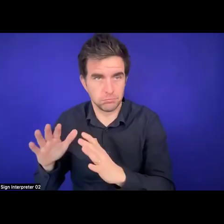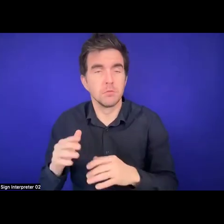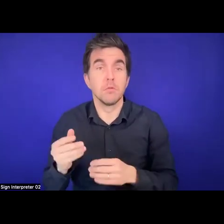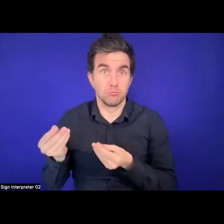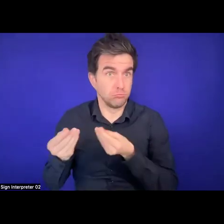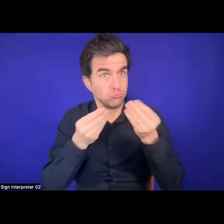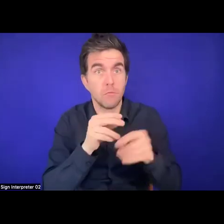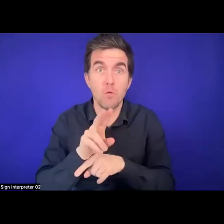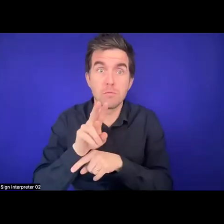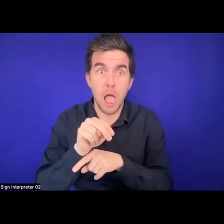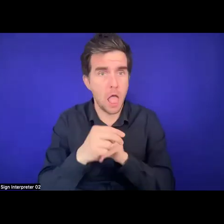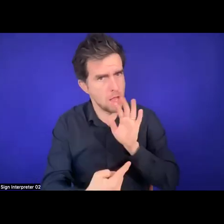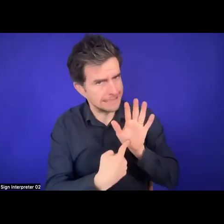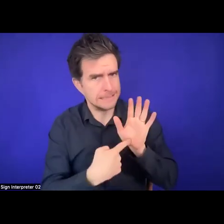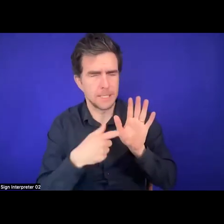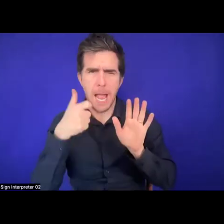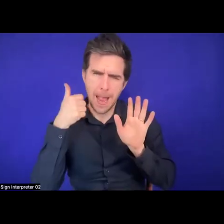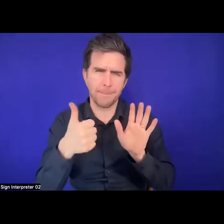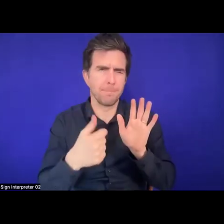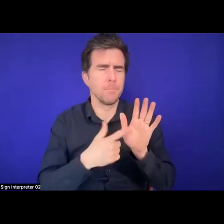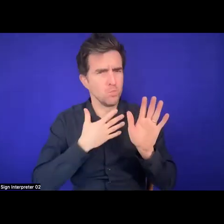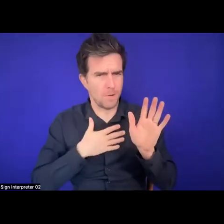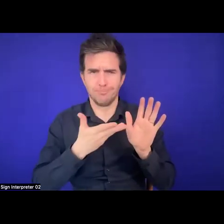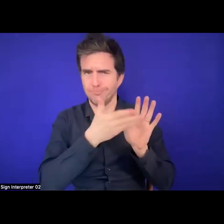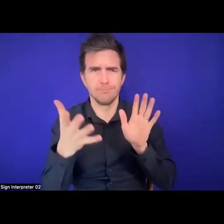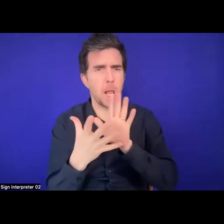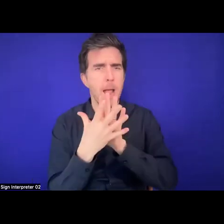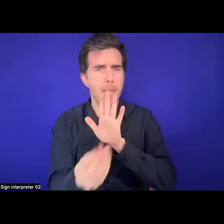participatory research, designed and co-designed with disabled peoples